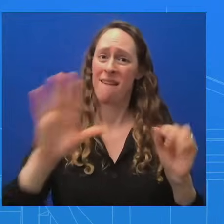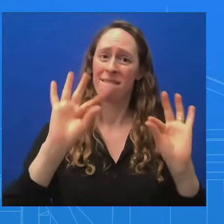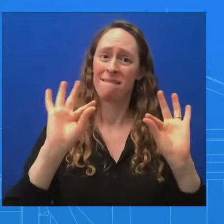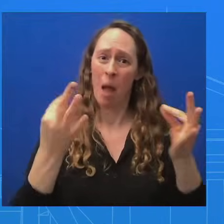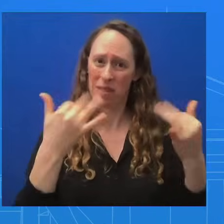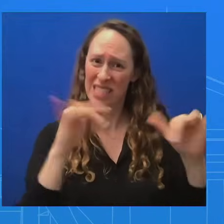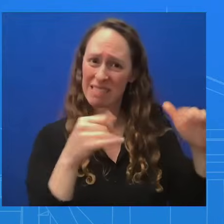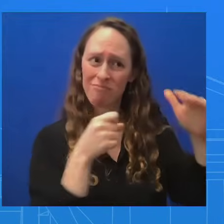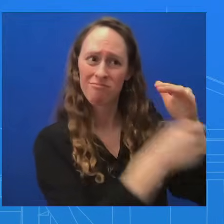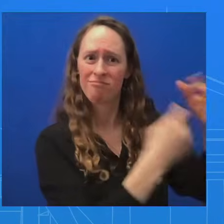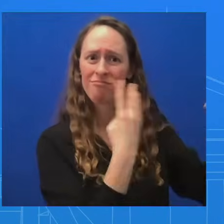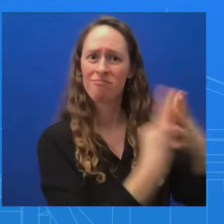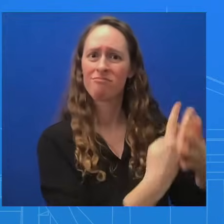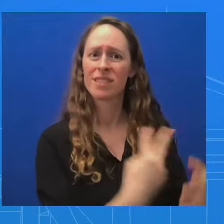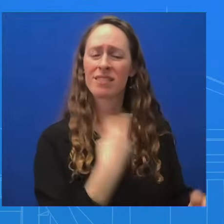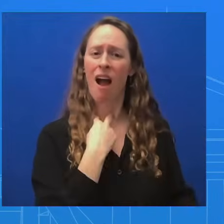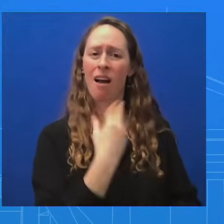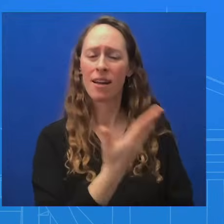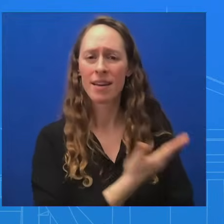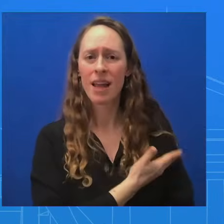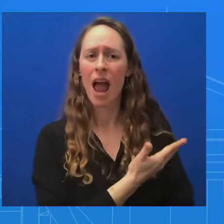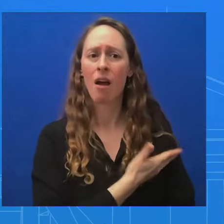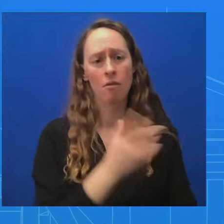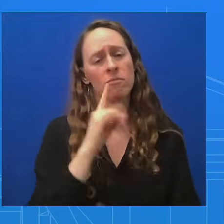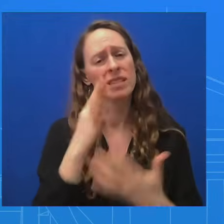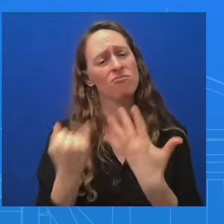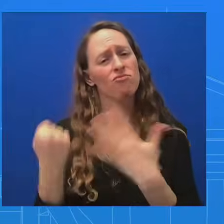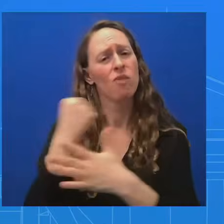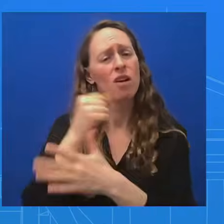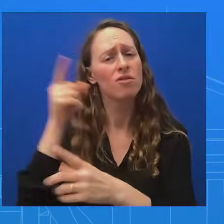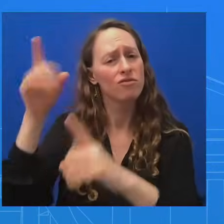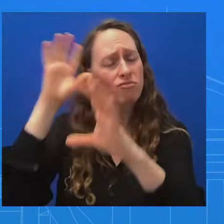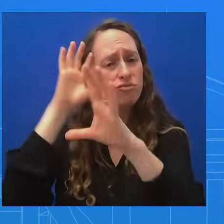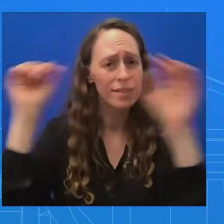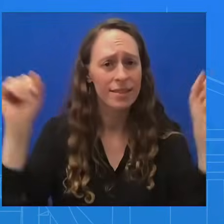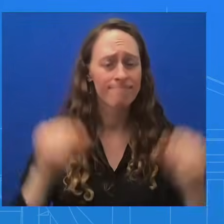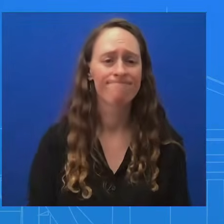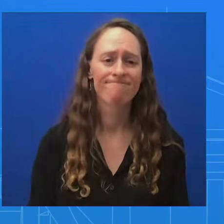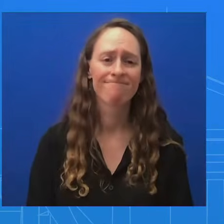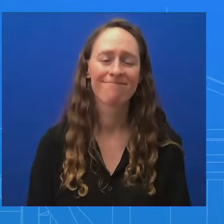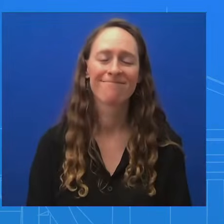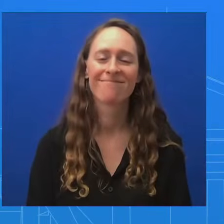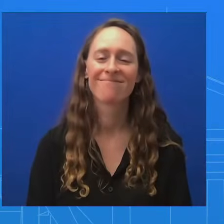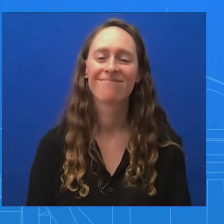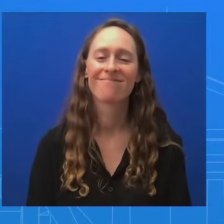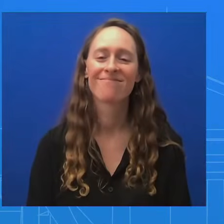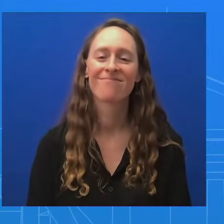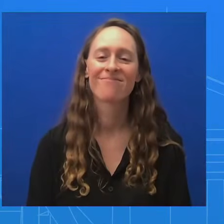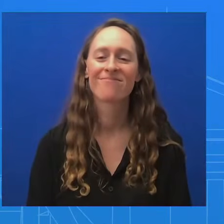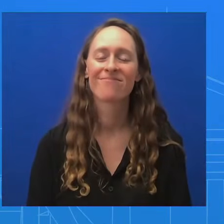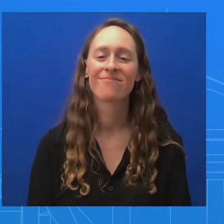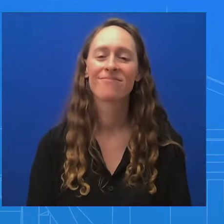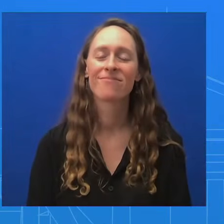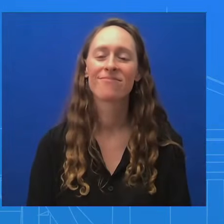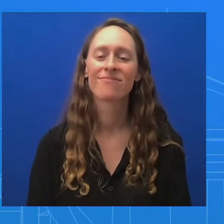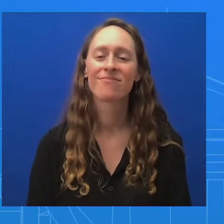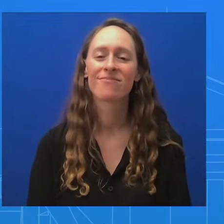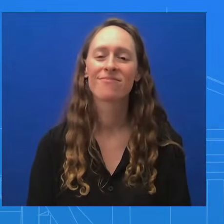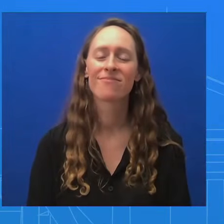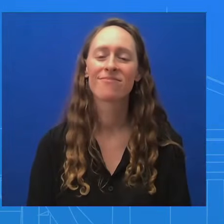about the discussions that we've been having in the region. The Press: Was he able to give any kind of update about the condition or what was known about the condition of any of the hostages?